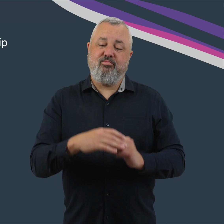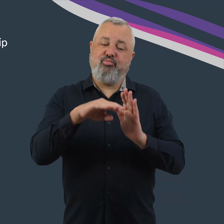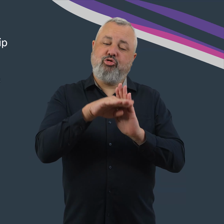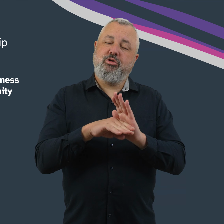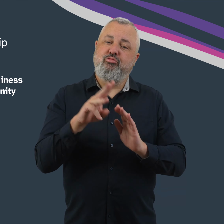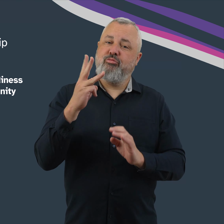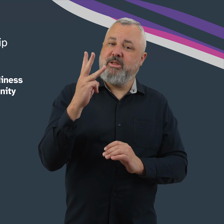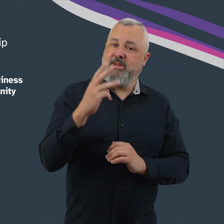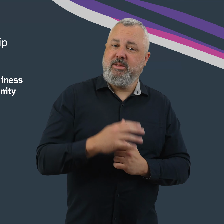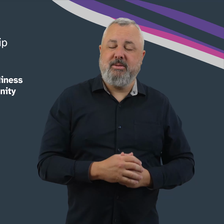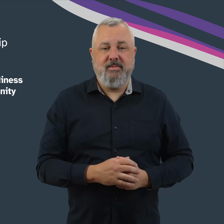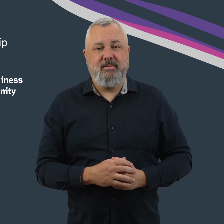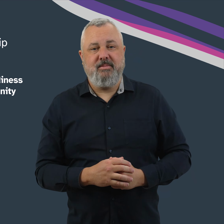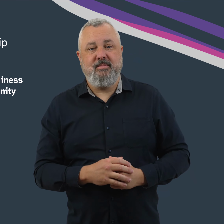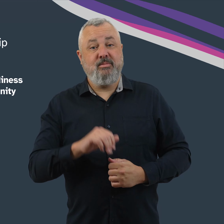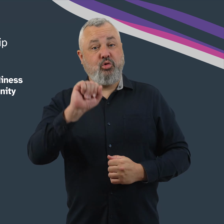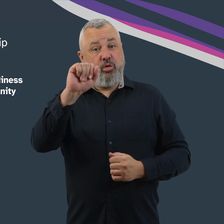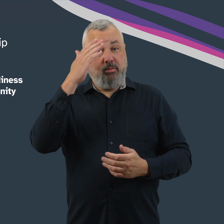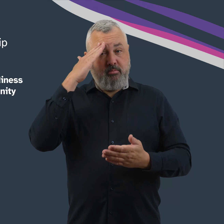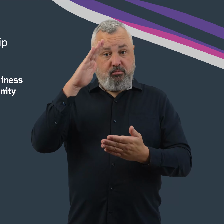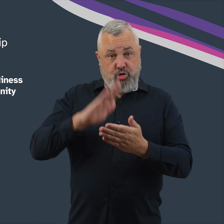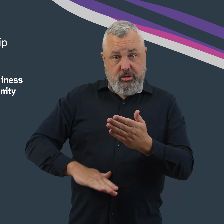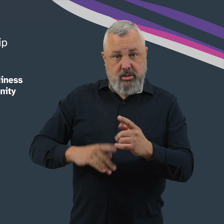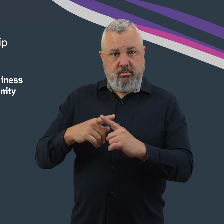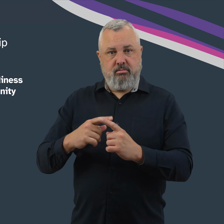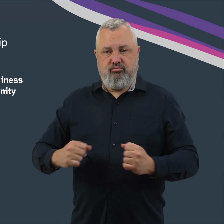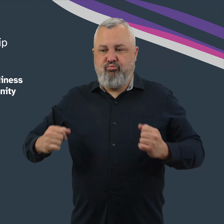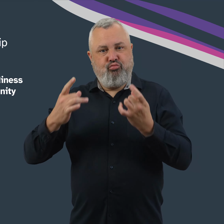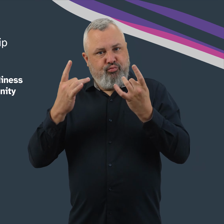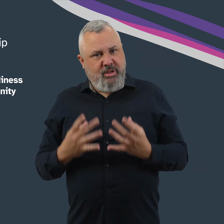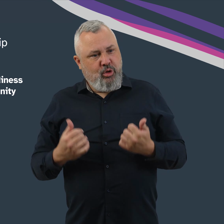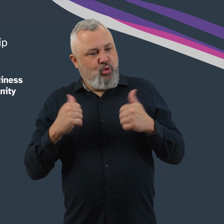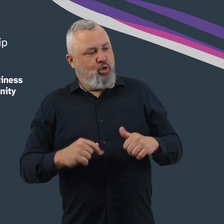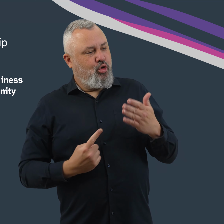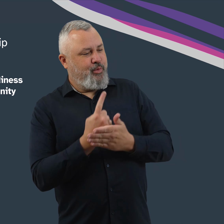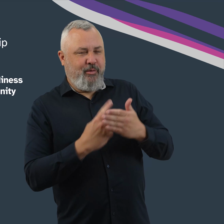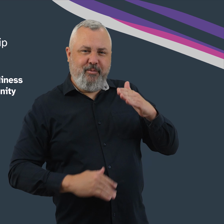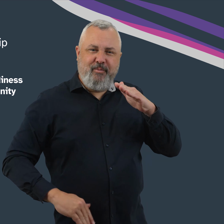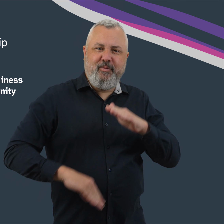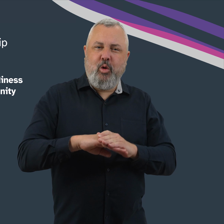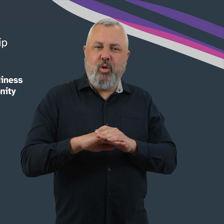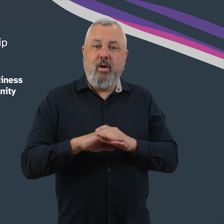Criterion 3 - Experience and readiness to make the most of this opportunity